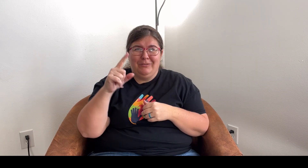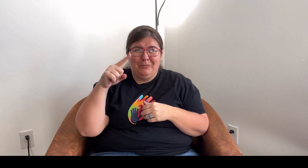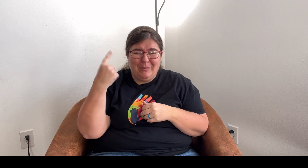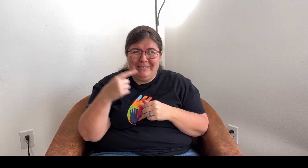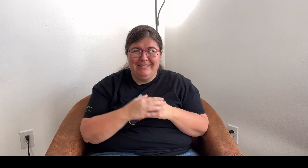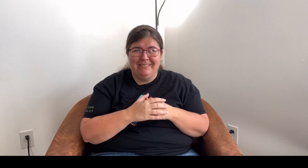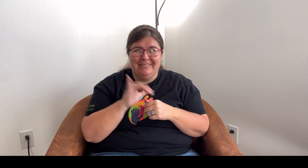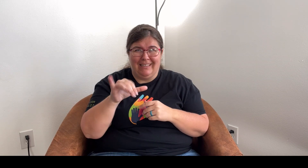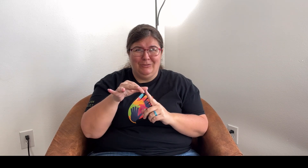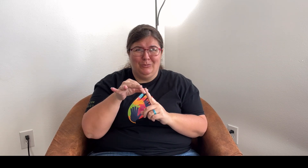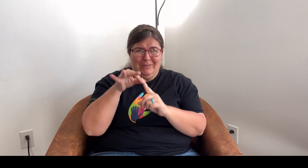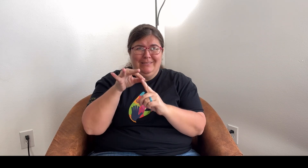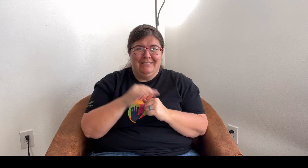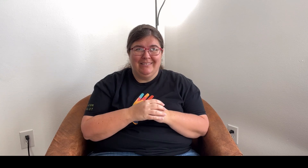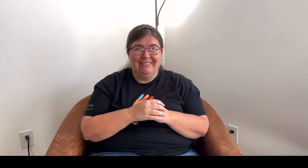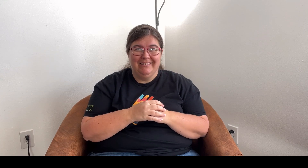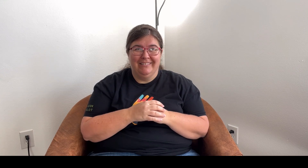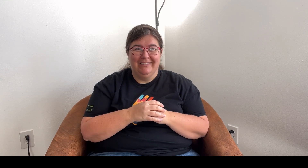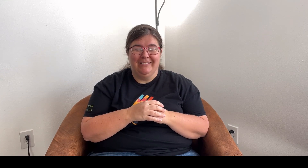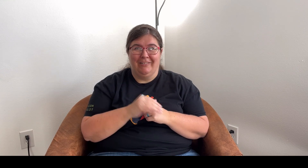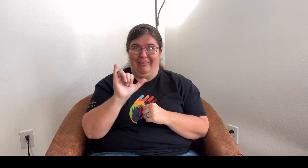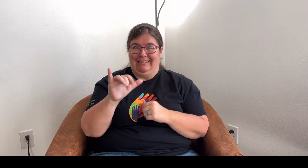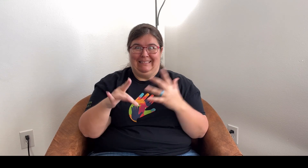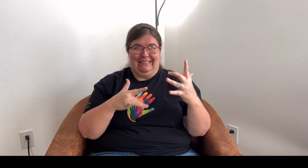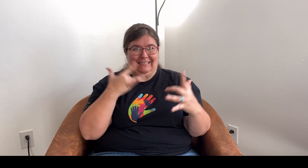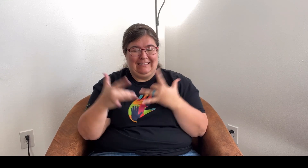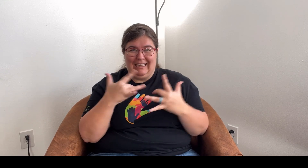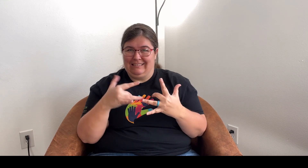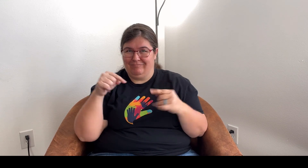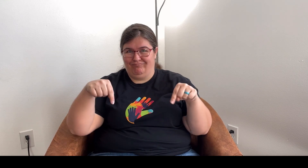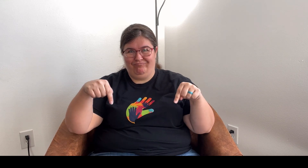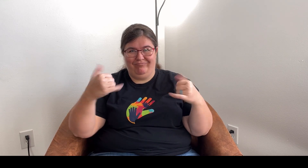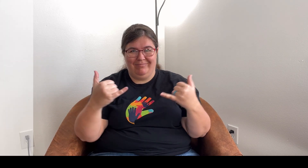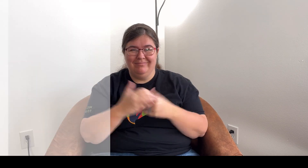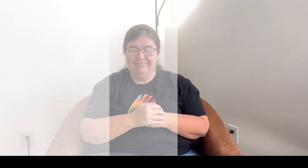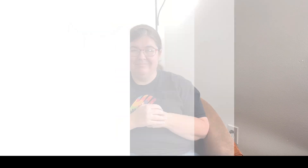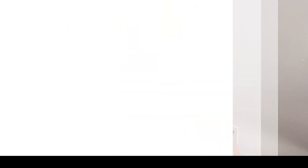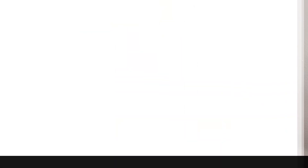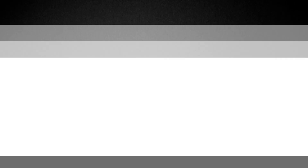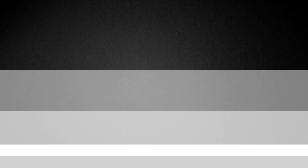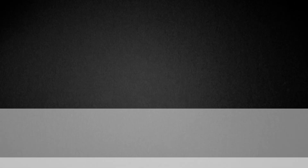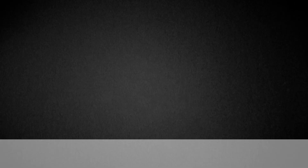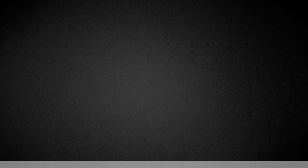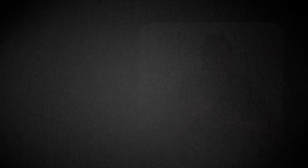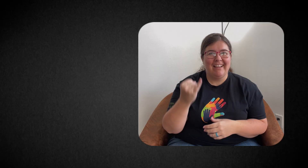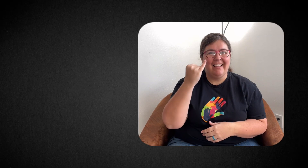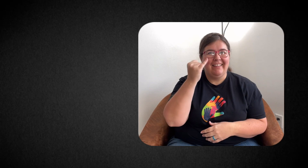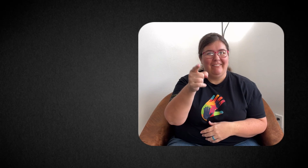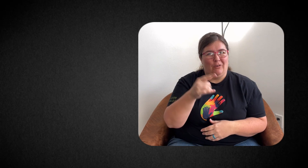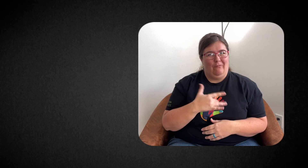is growing at an exponential rate. That's crazy! That's unique! And it's exciting!